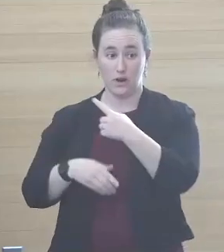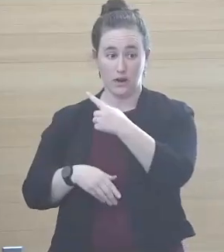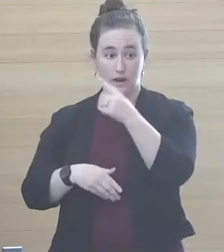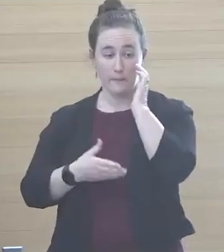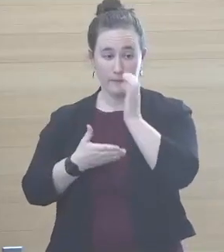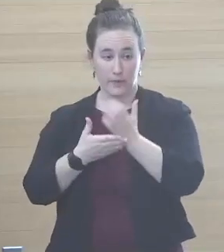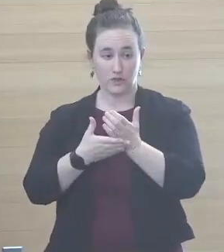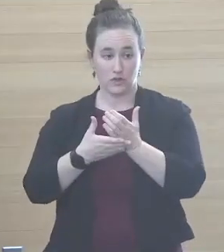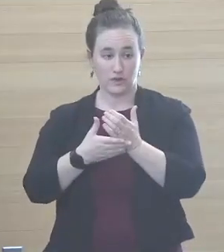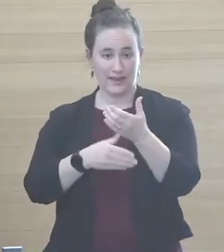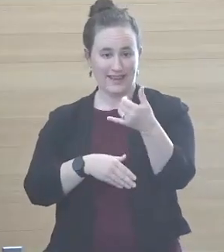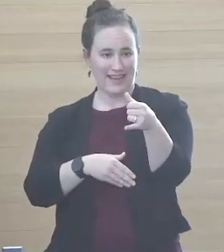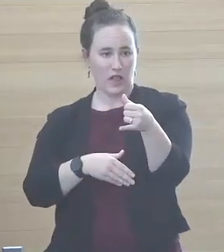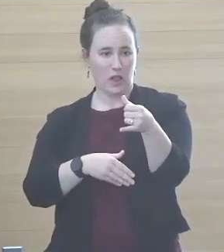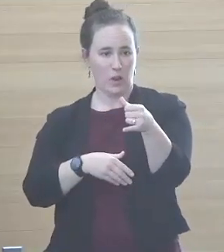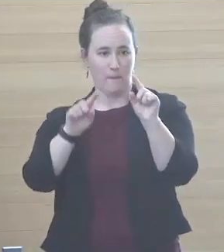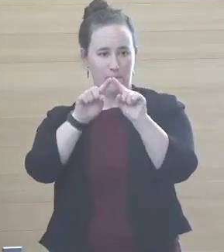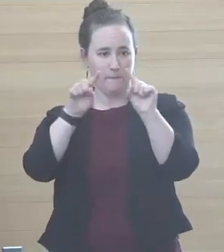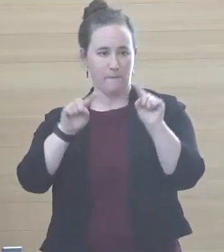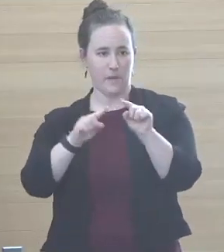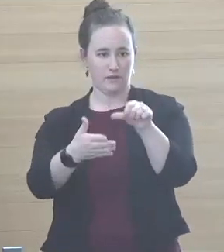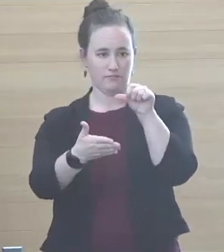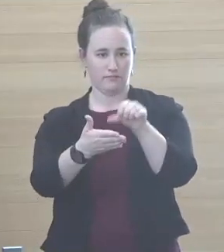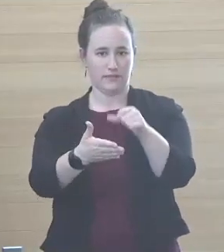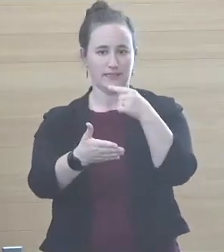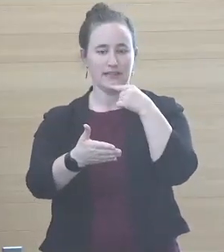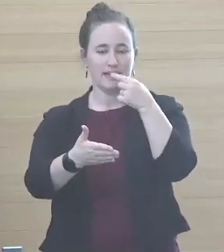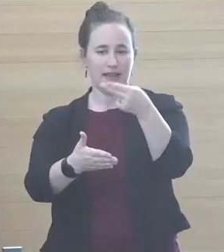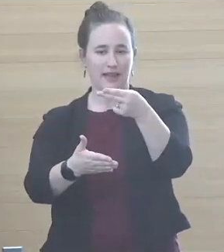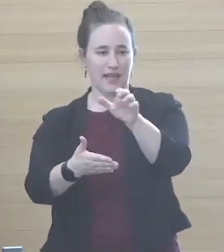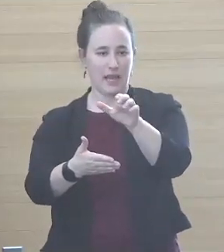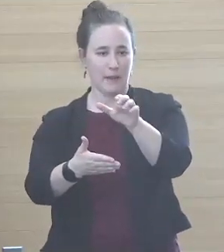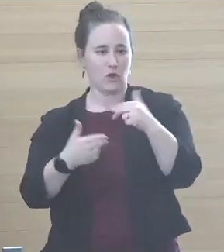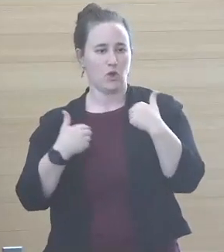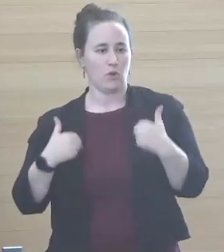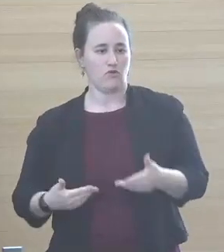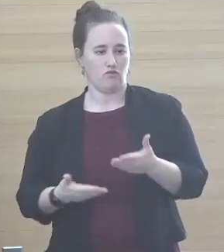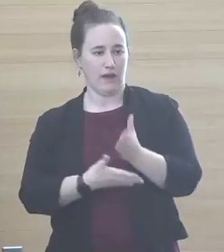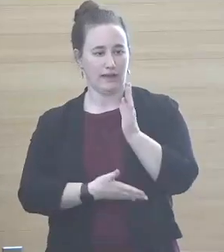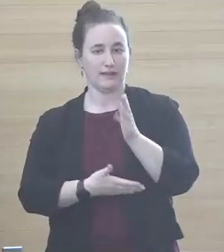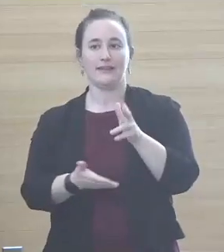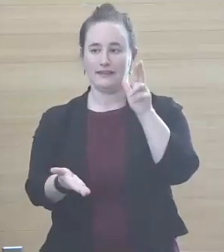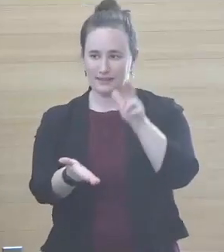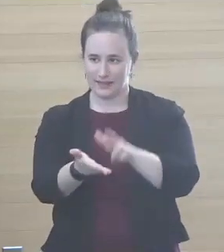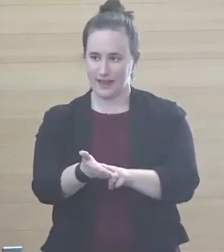a yellow button that says handicap human rights, SIGN 504.